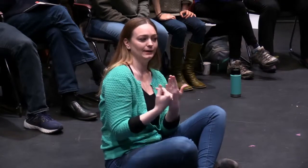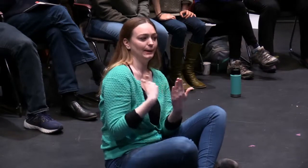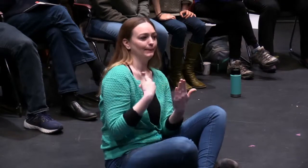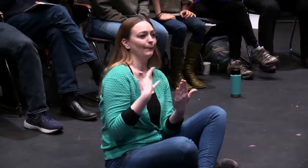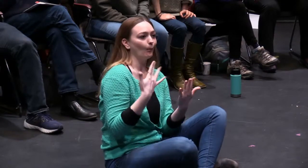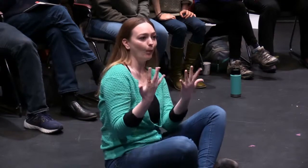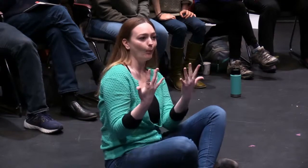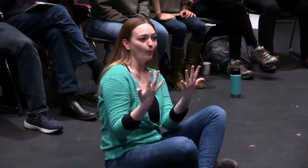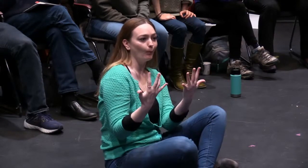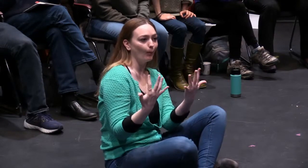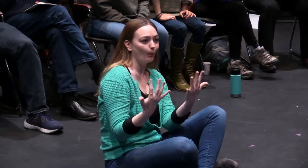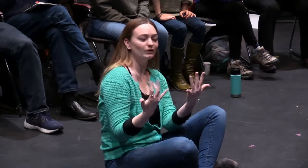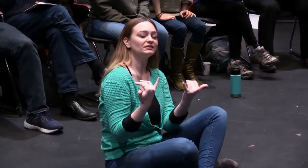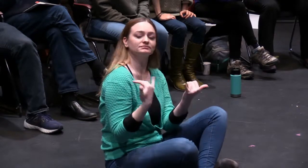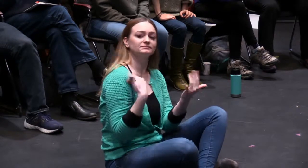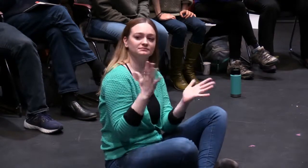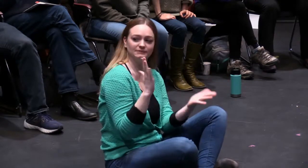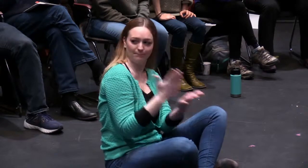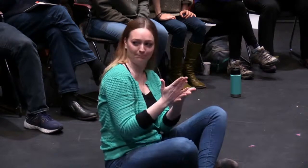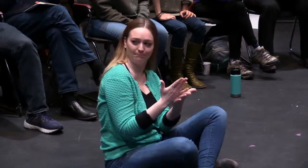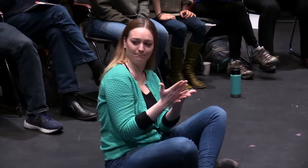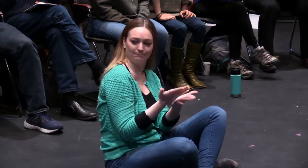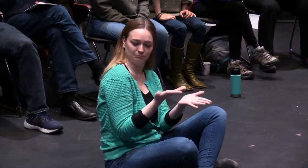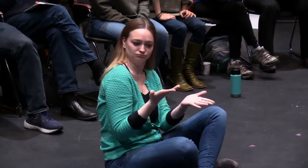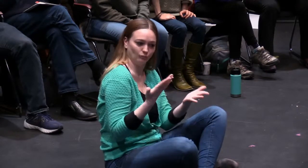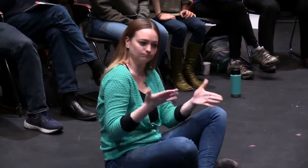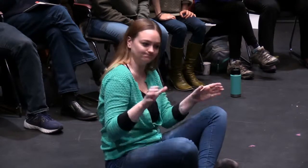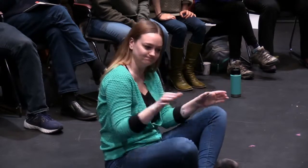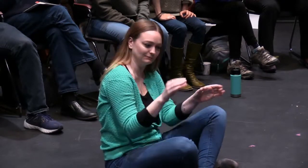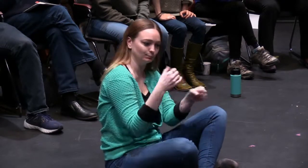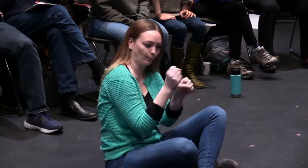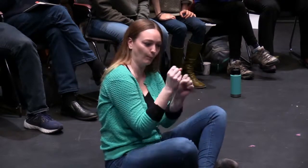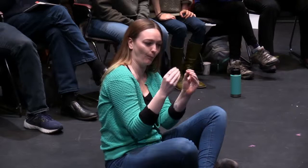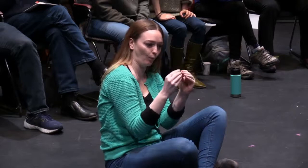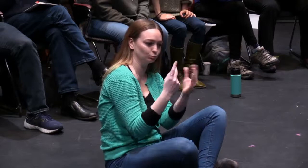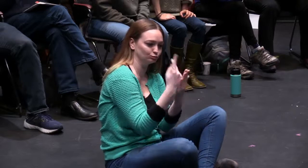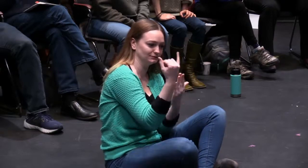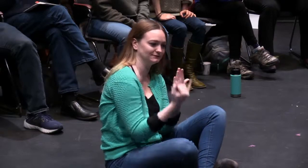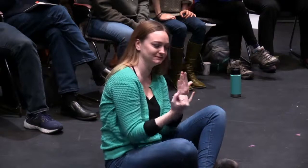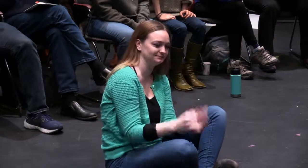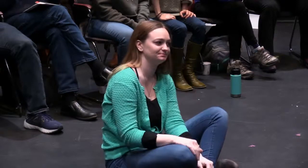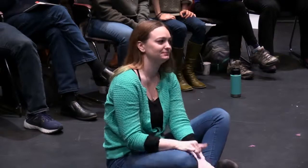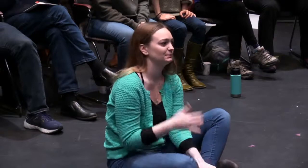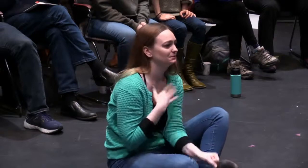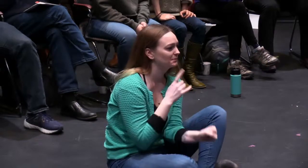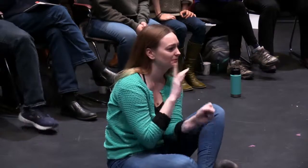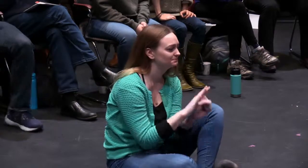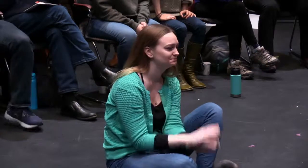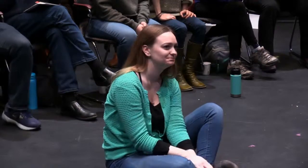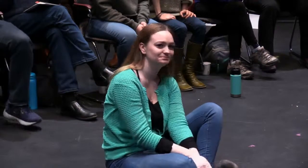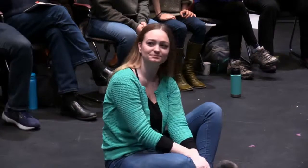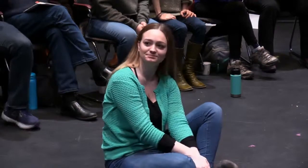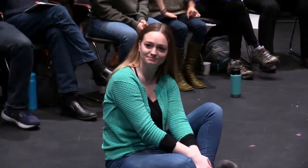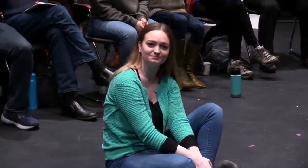[Female Interpreter] It's my commitment to finish a project that I've had on hold, that I've been just waiting to get done.